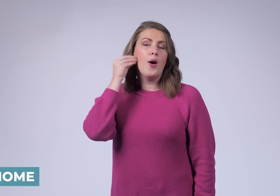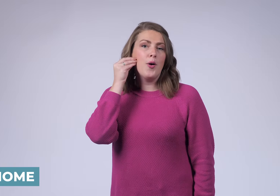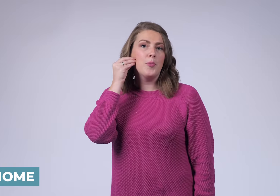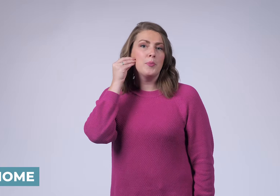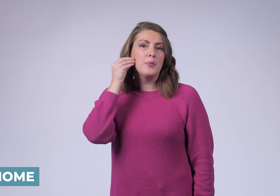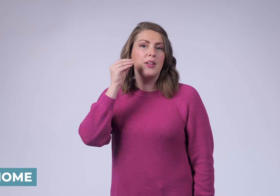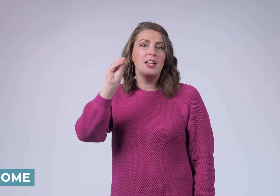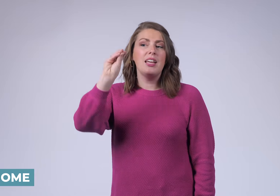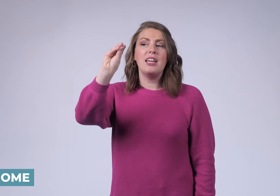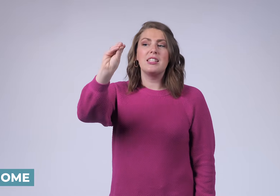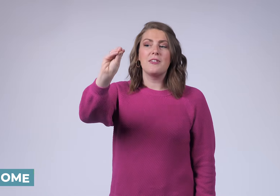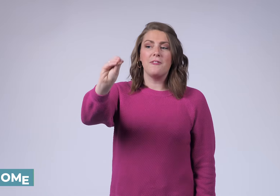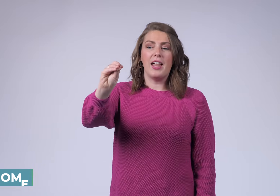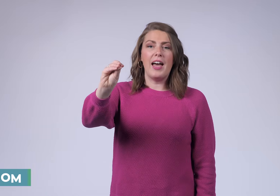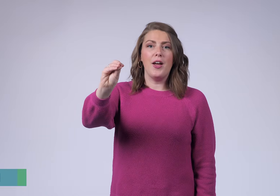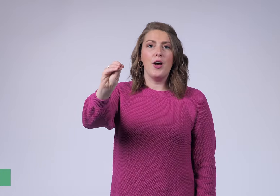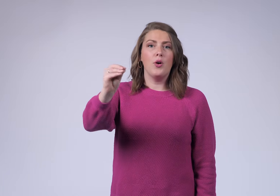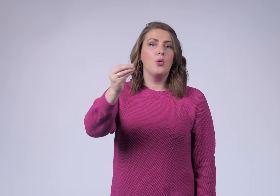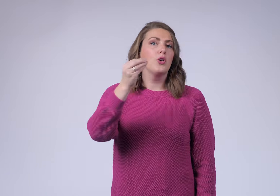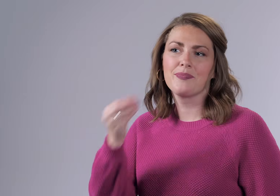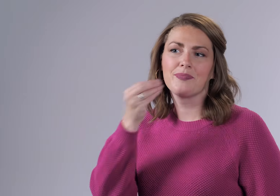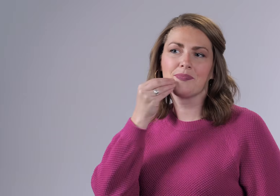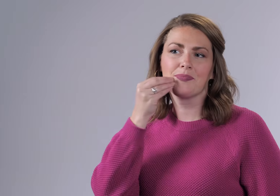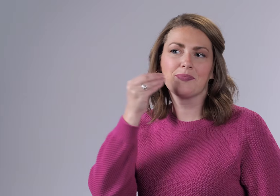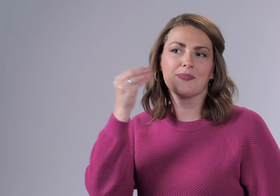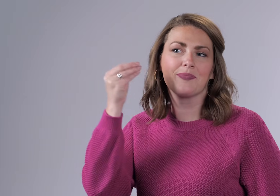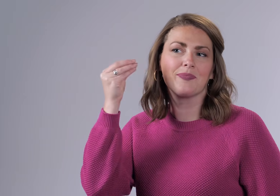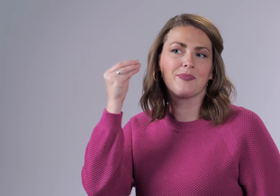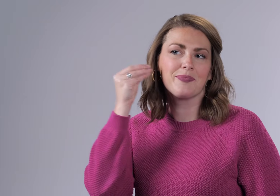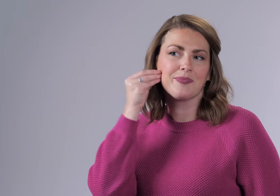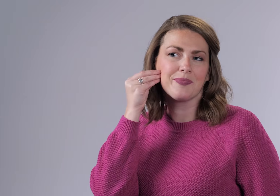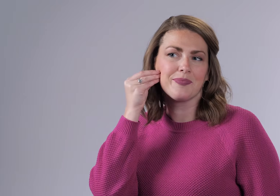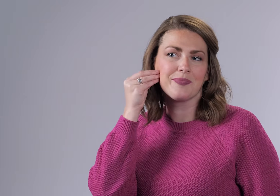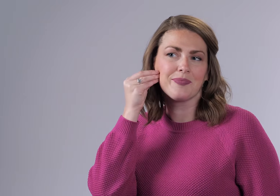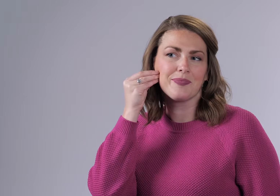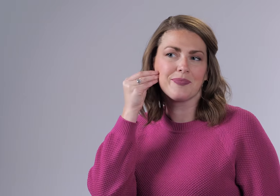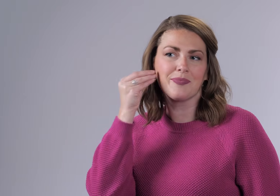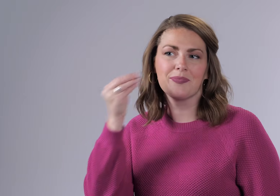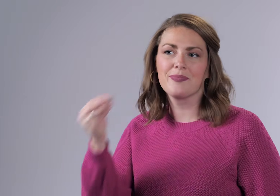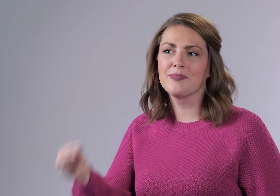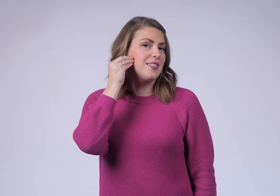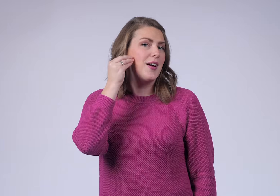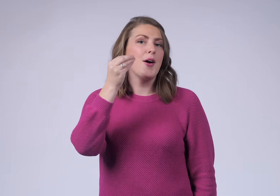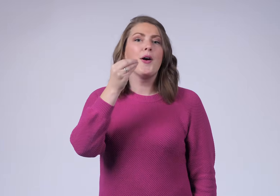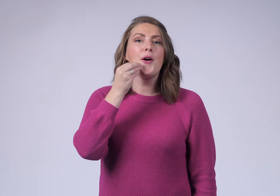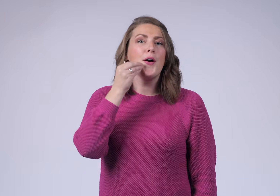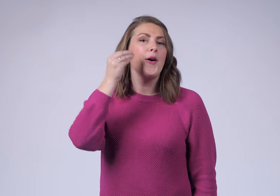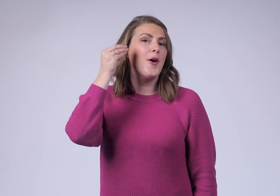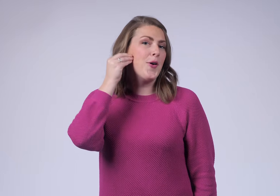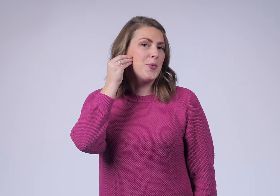HOME It's a flat "o" going across the side of your face. HOME